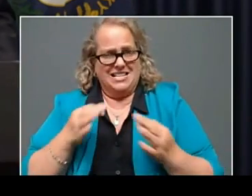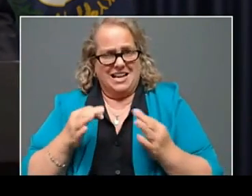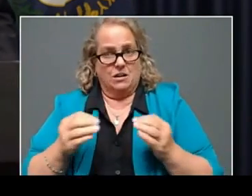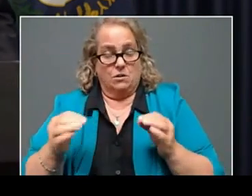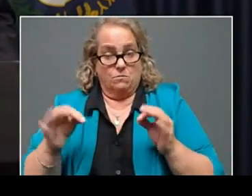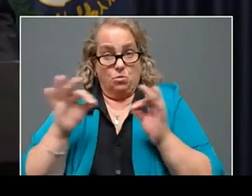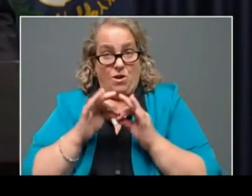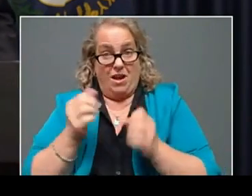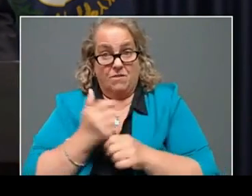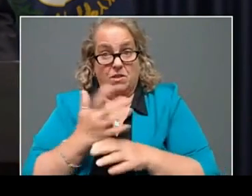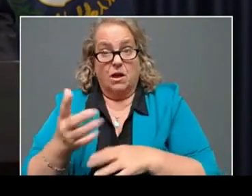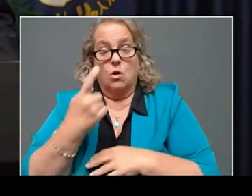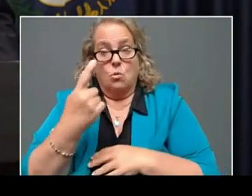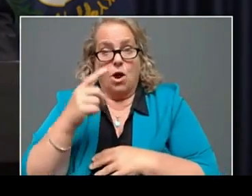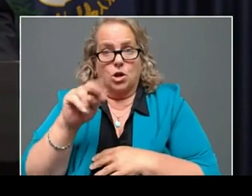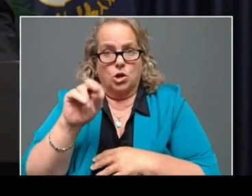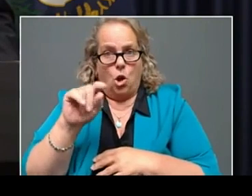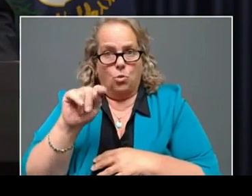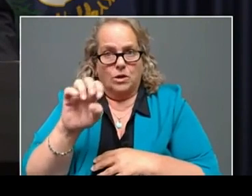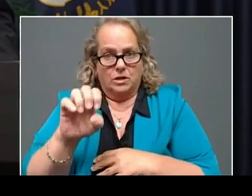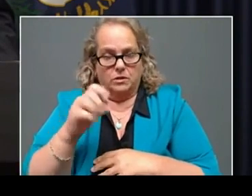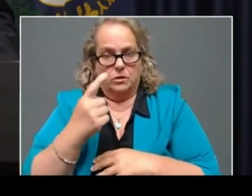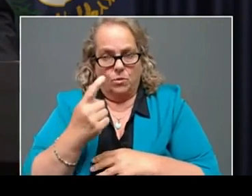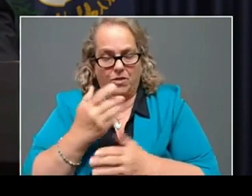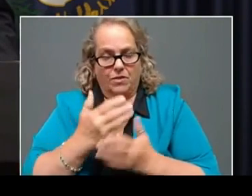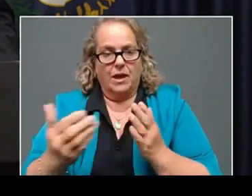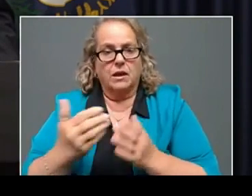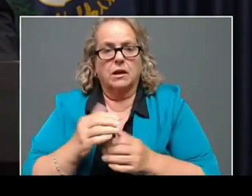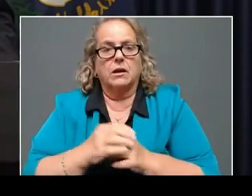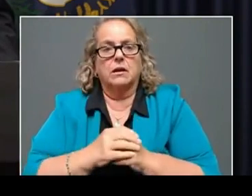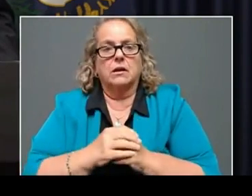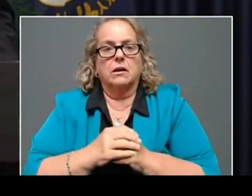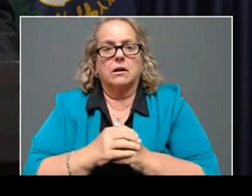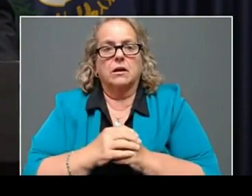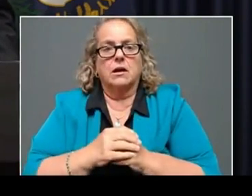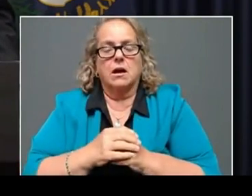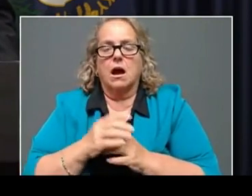outside of what the press conference we're having today is on that. We've